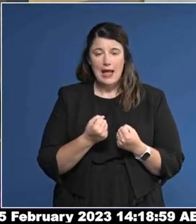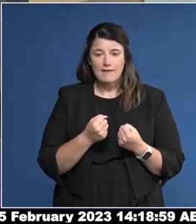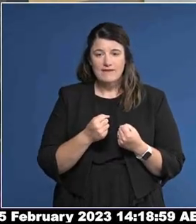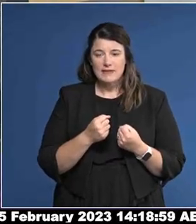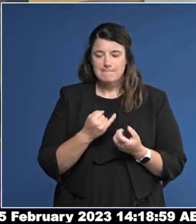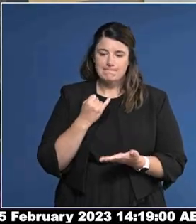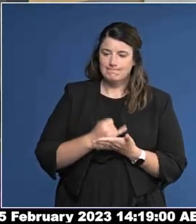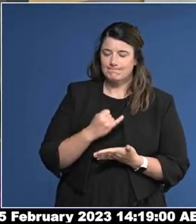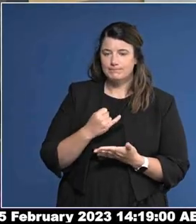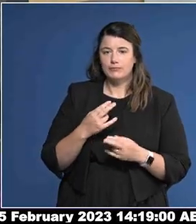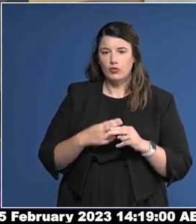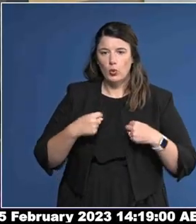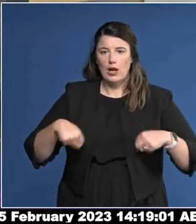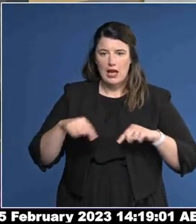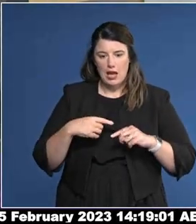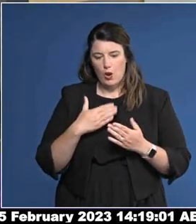oversight function performed by the board.